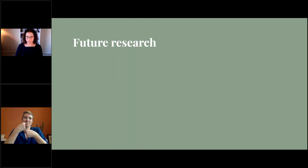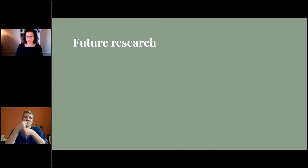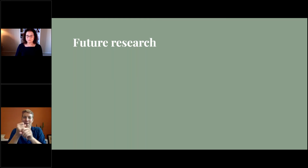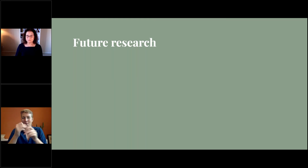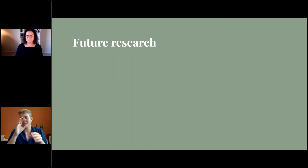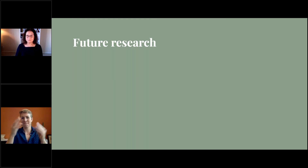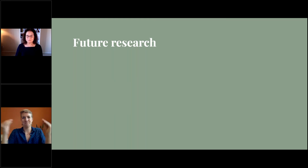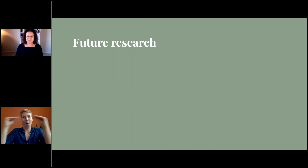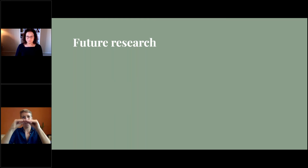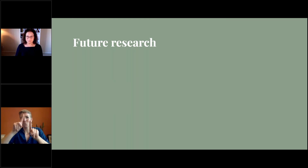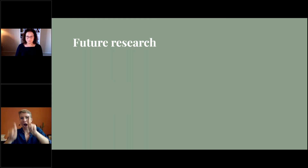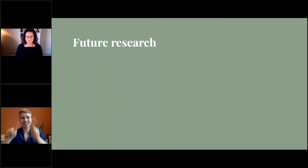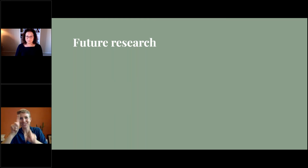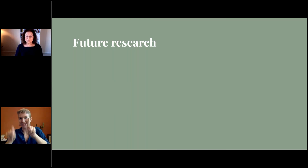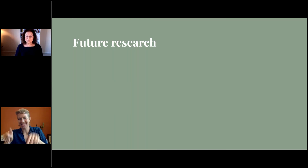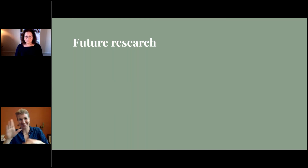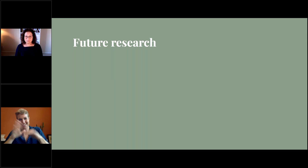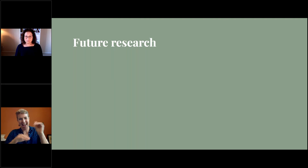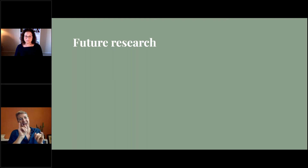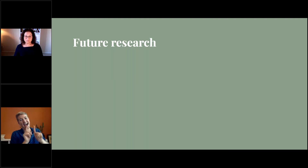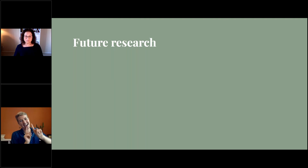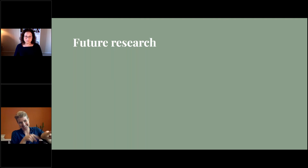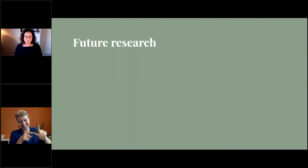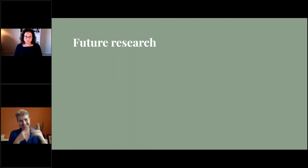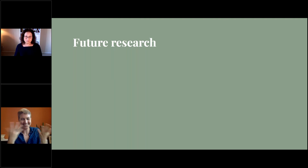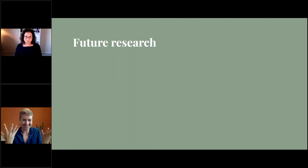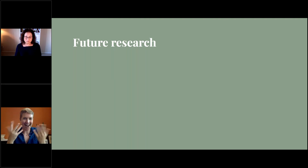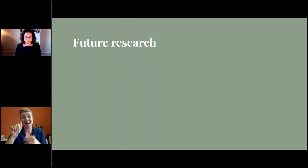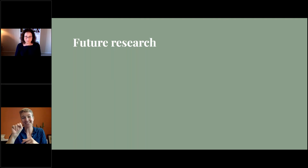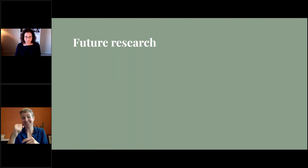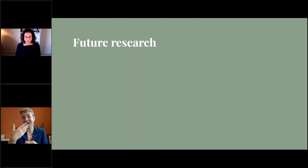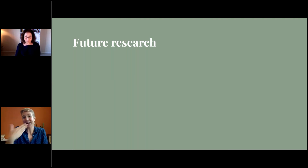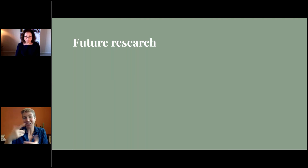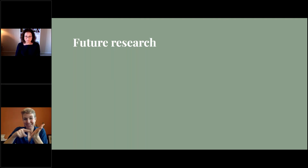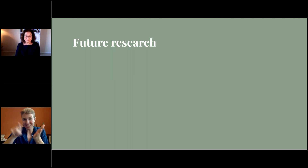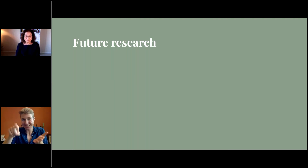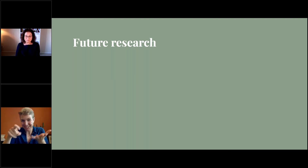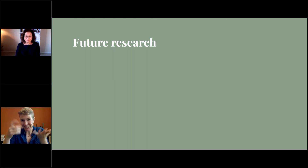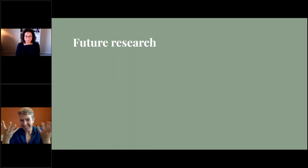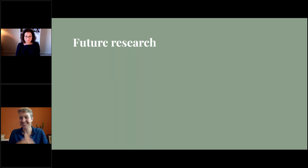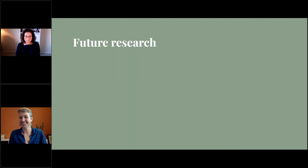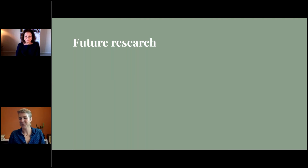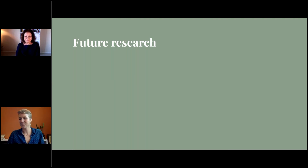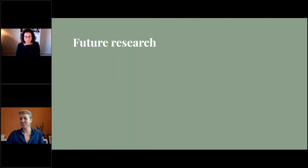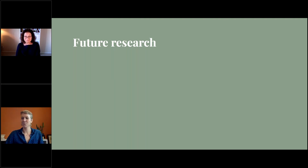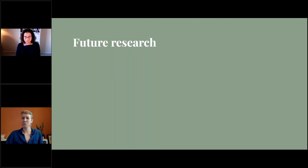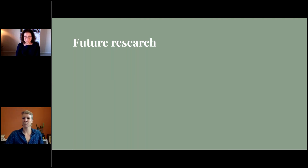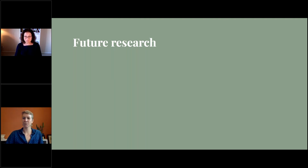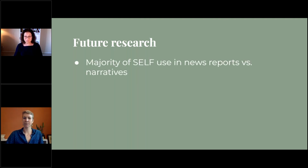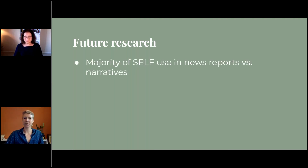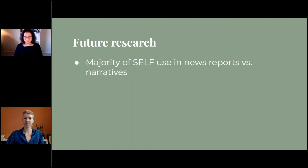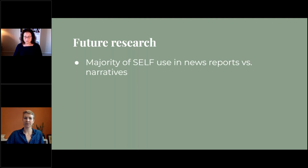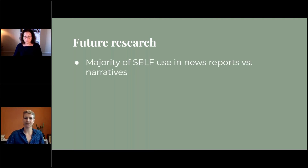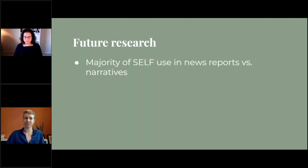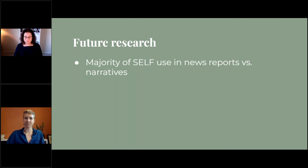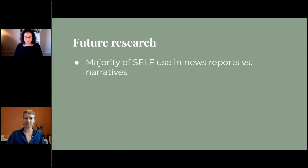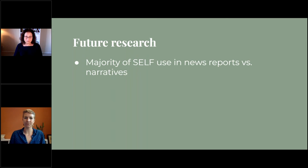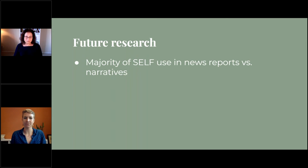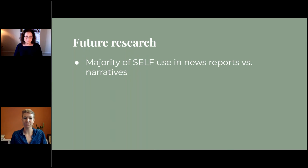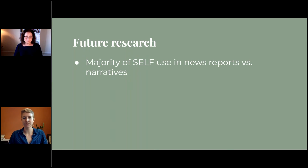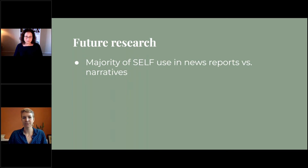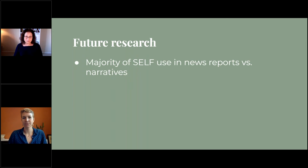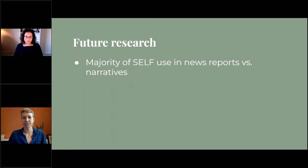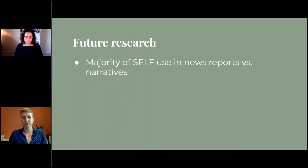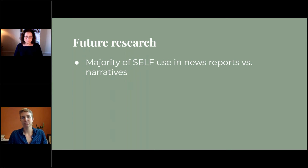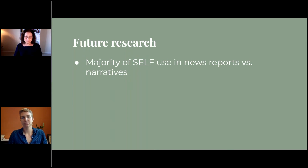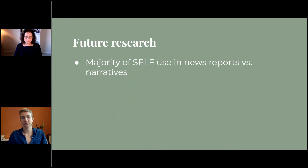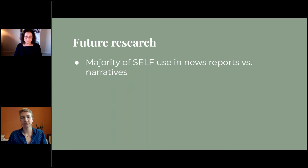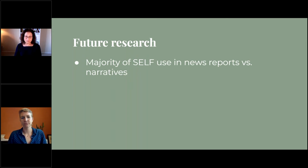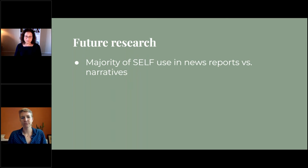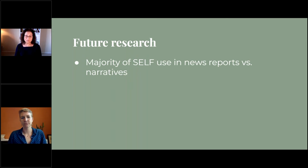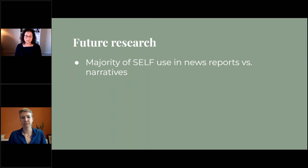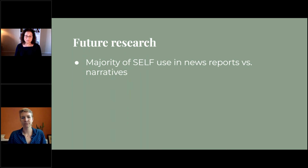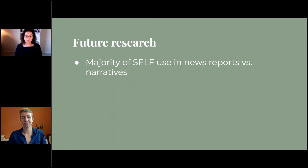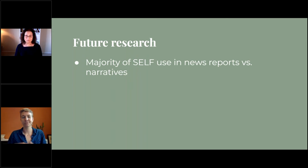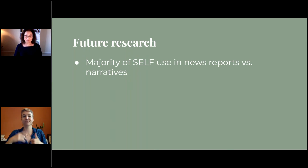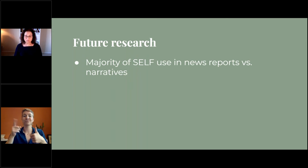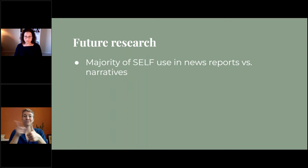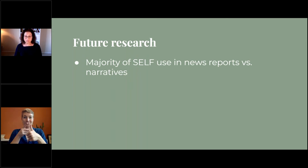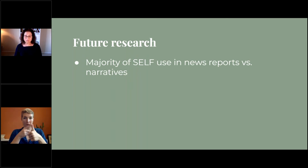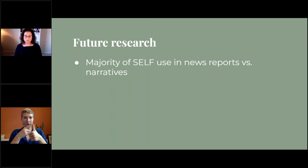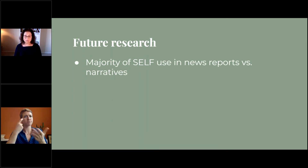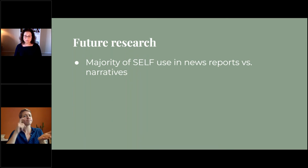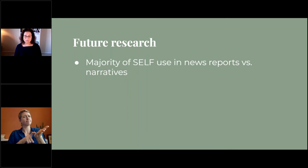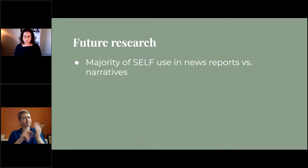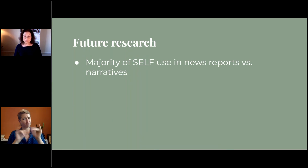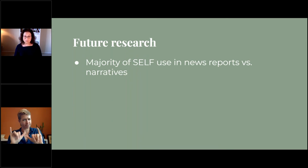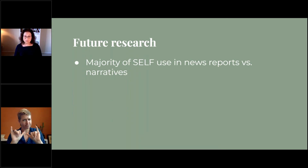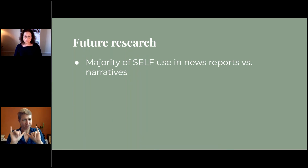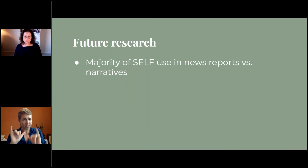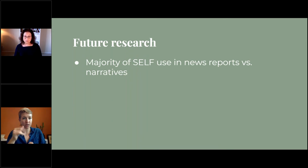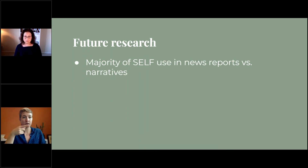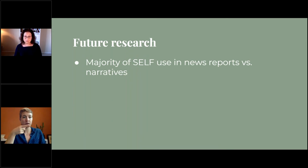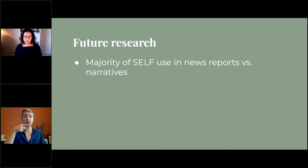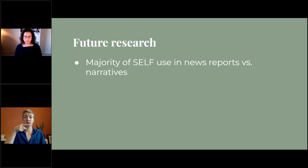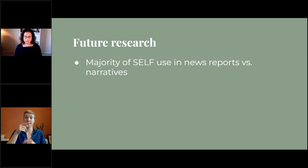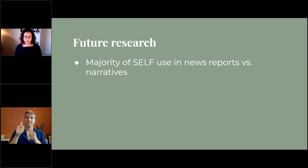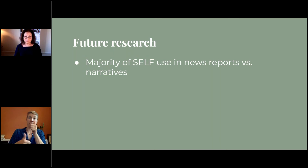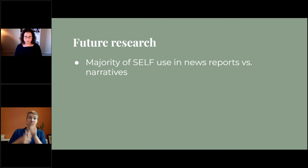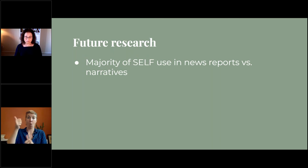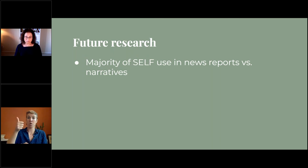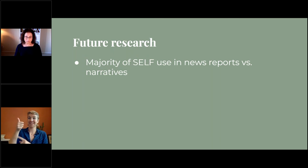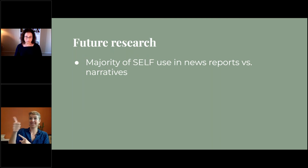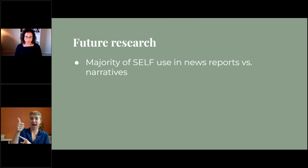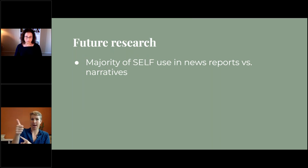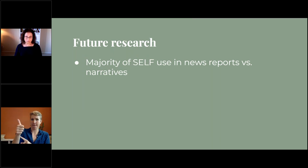Now research begets more research begets more research , as good research should. So, of course, we have more questions, because of all this.